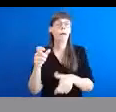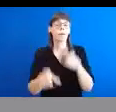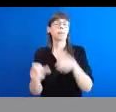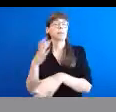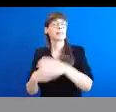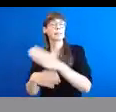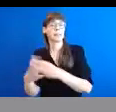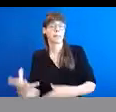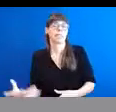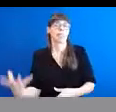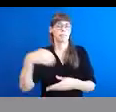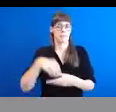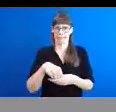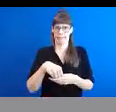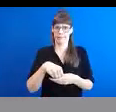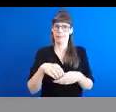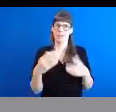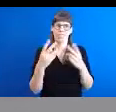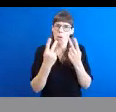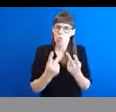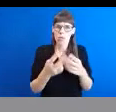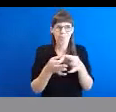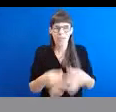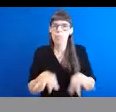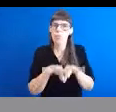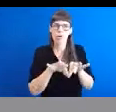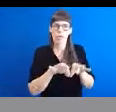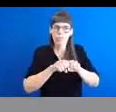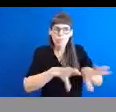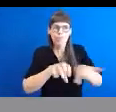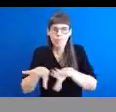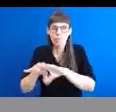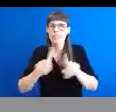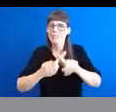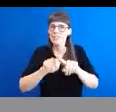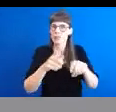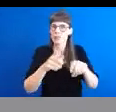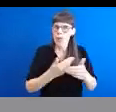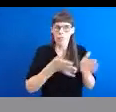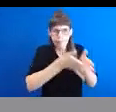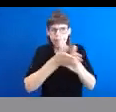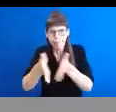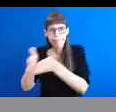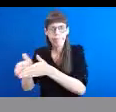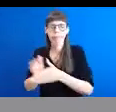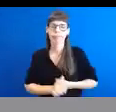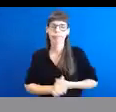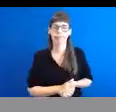opportunity to strengthen communication with communities. For example by engaging them including persons with disabilities in communicating key